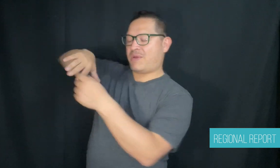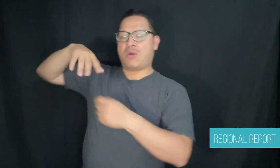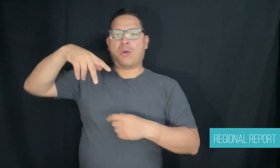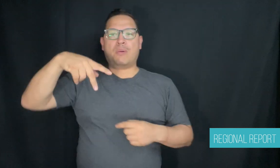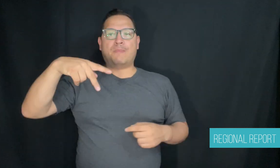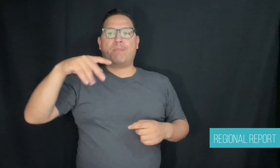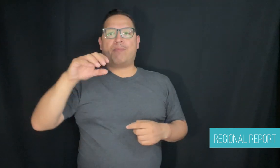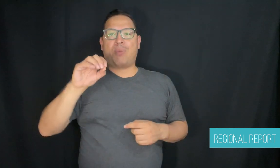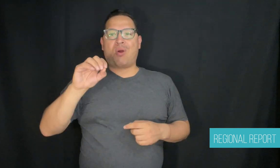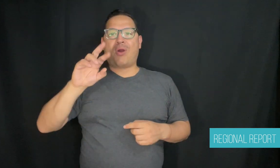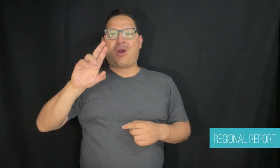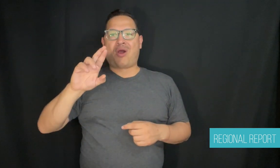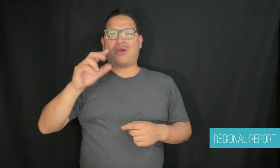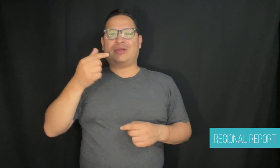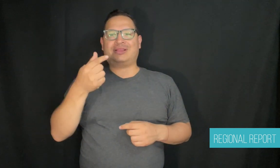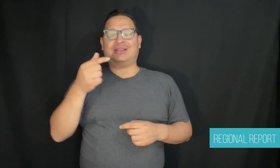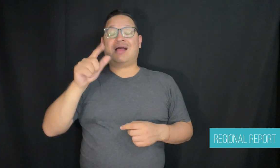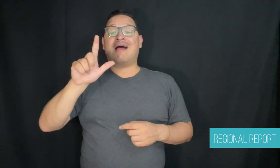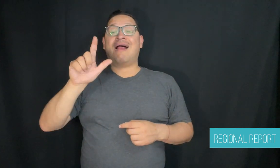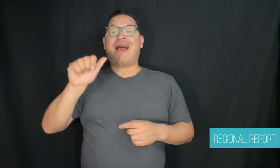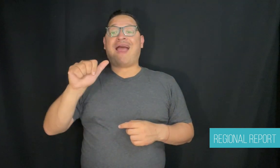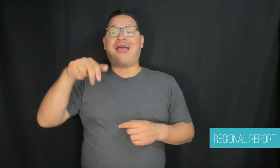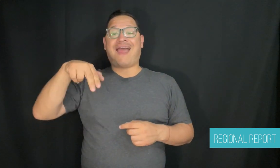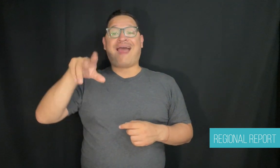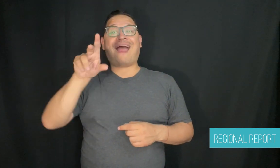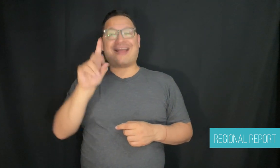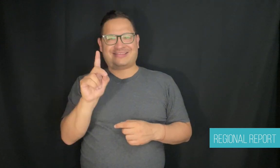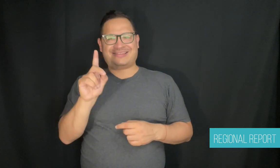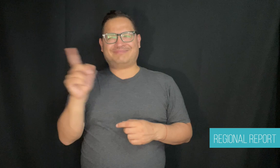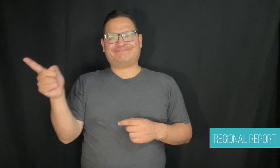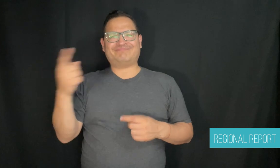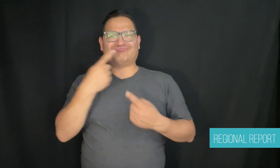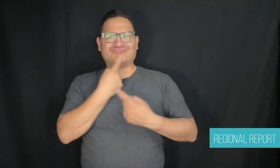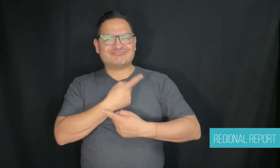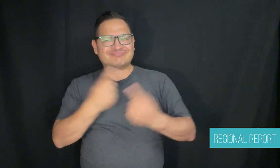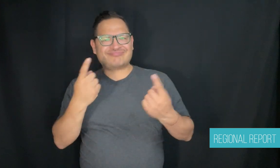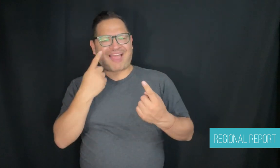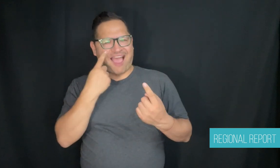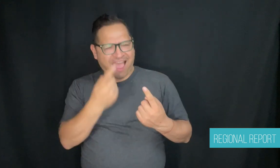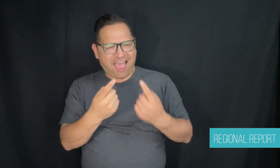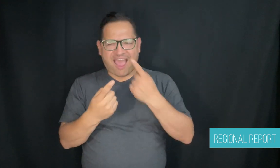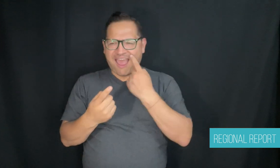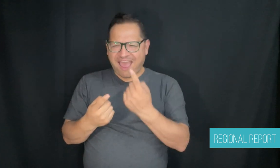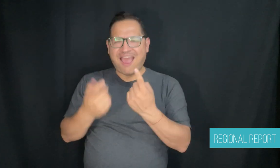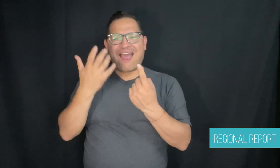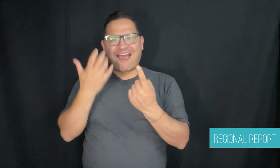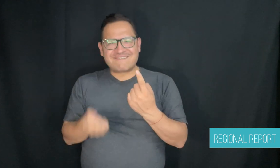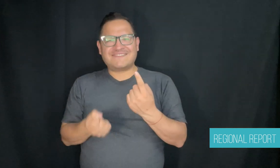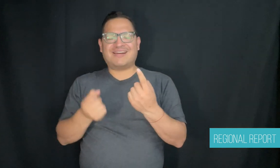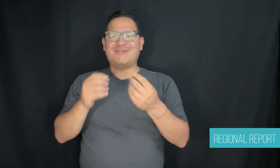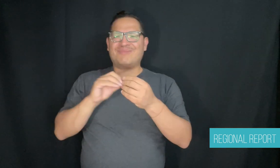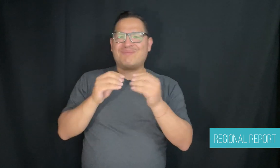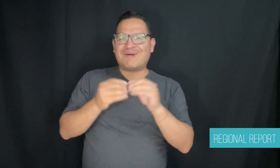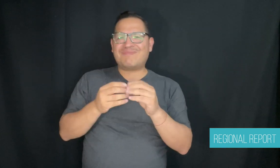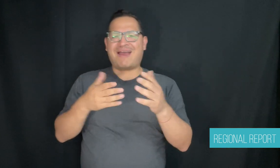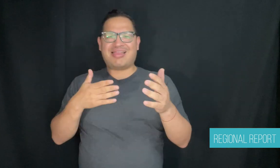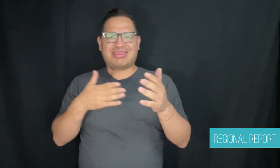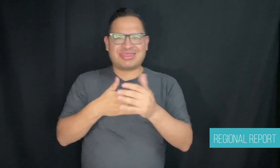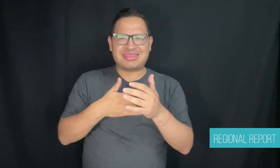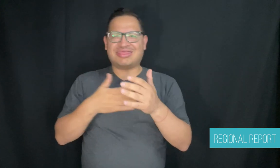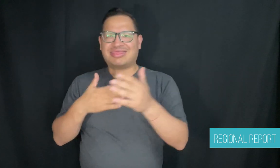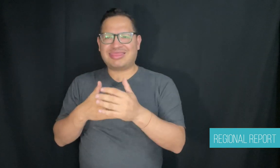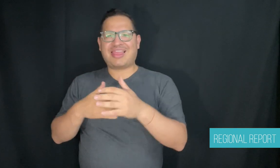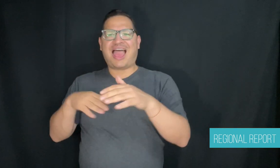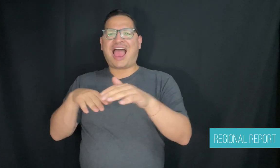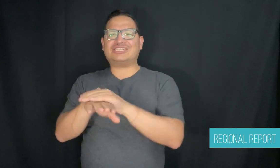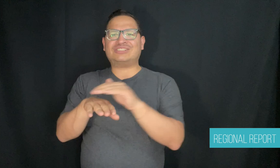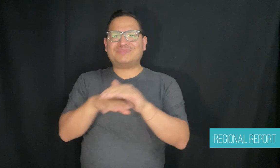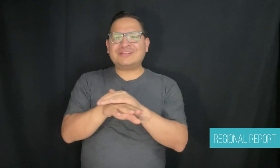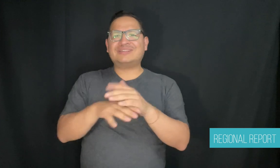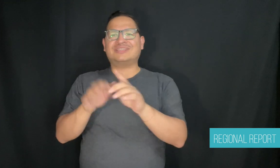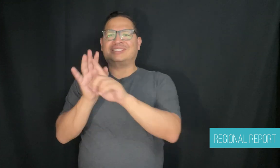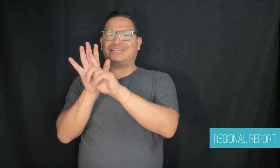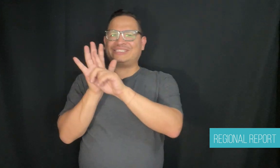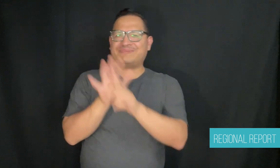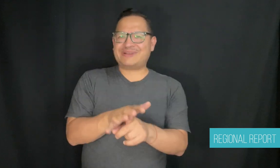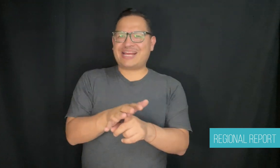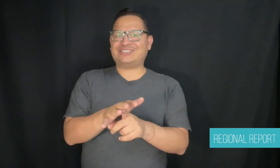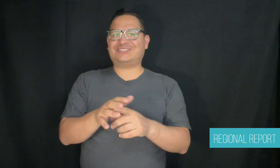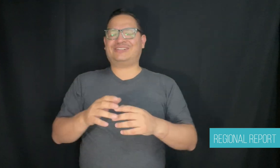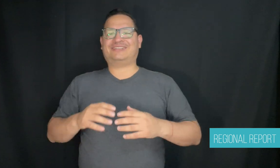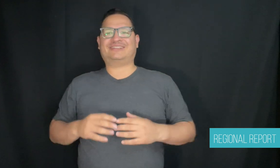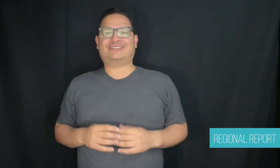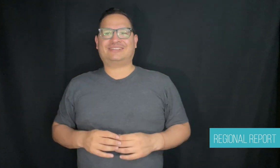where they encountered issues of accessibility and discrimination.